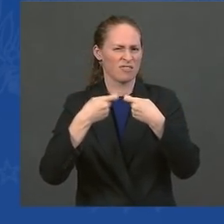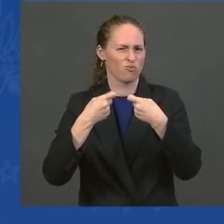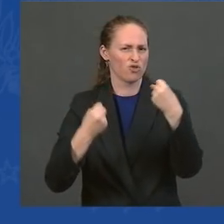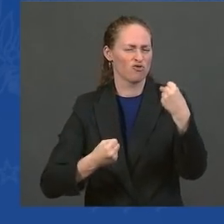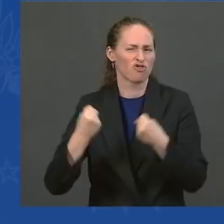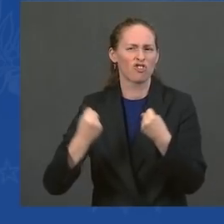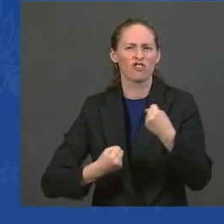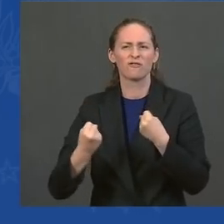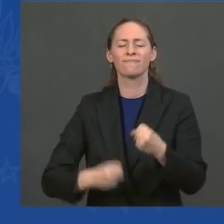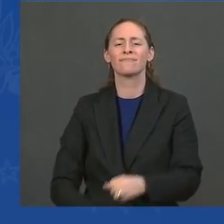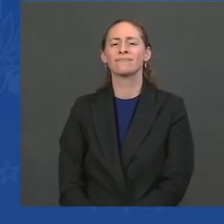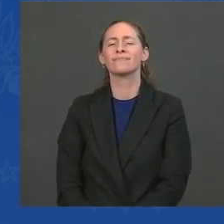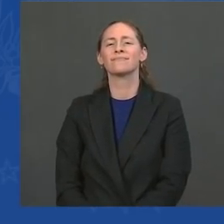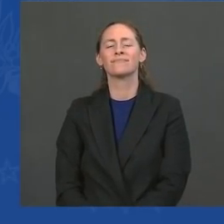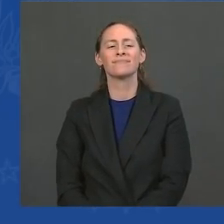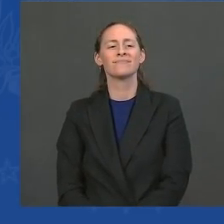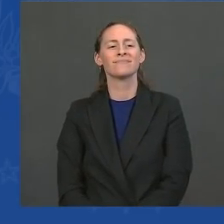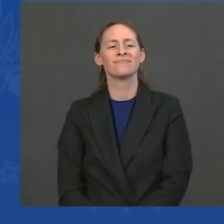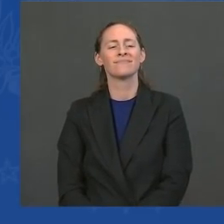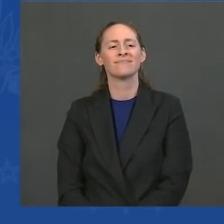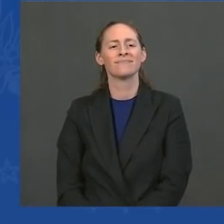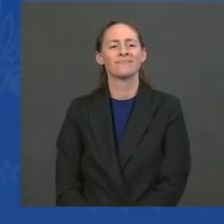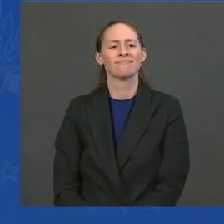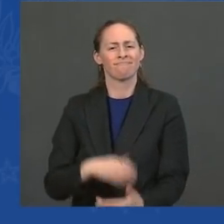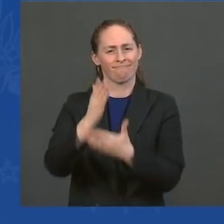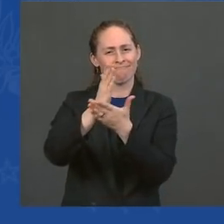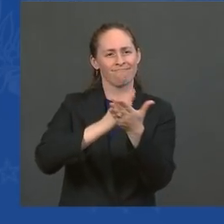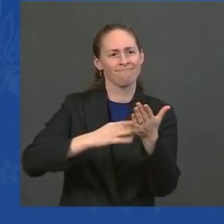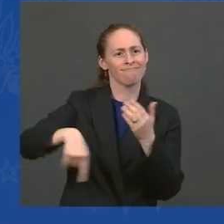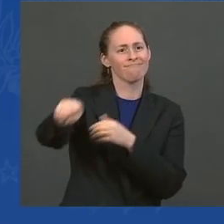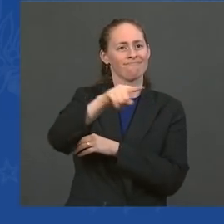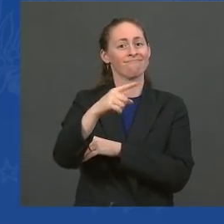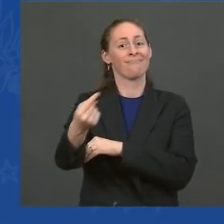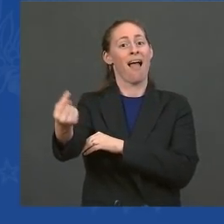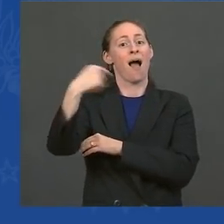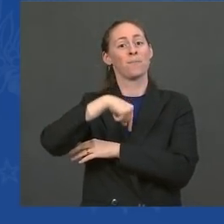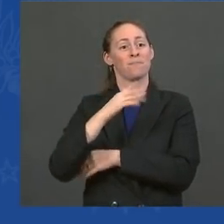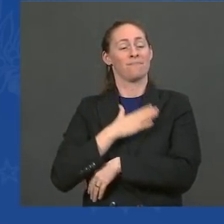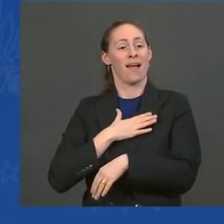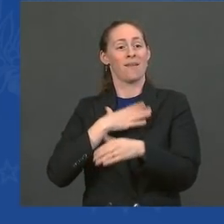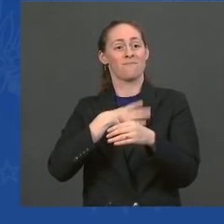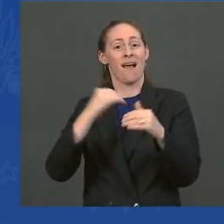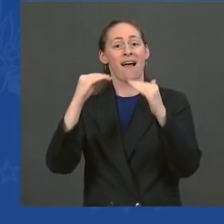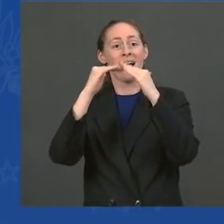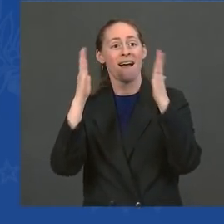And some of you came to the White House when I had the chairmen of the board of General Motors, Chrysler, and GM --